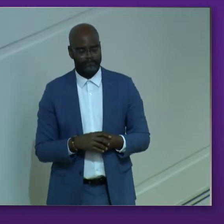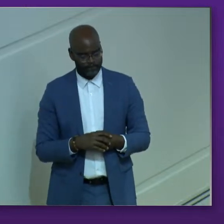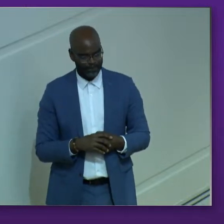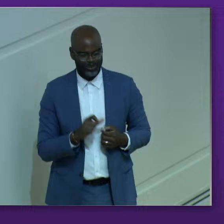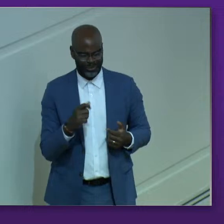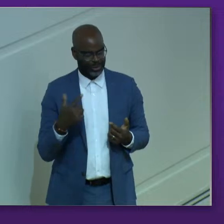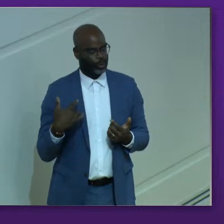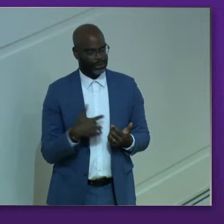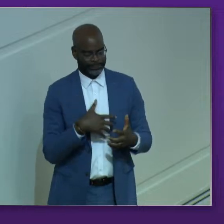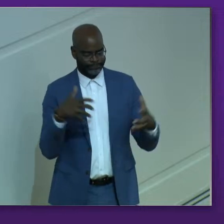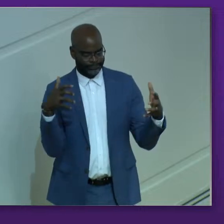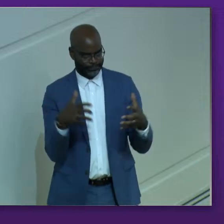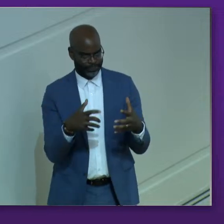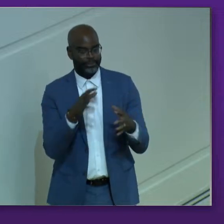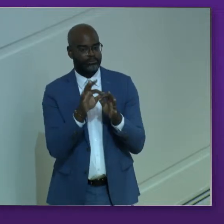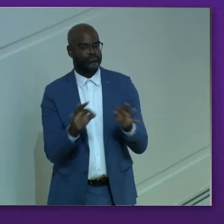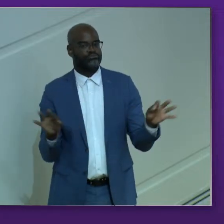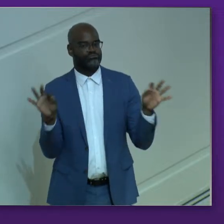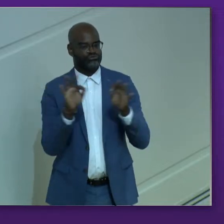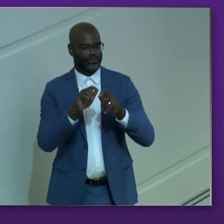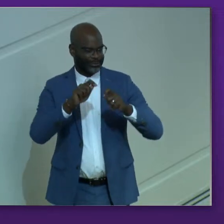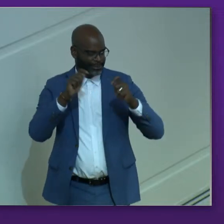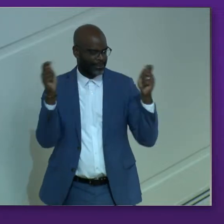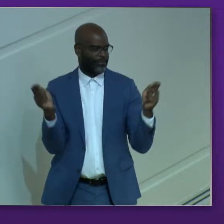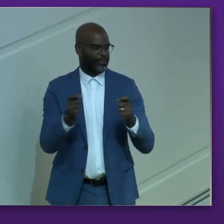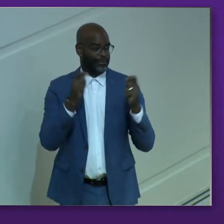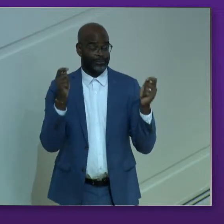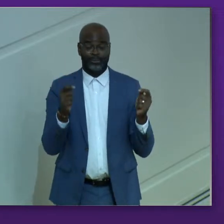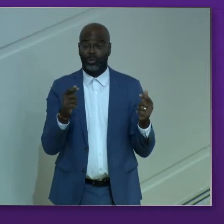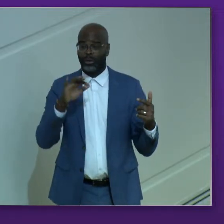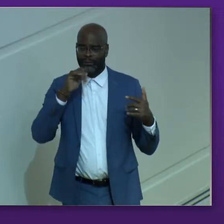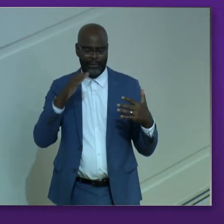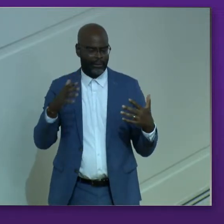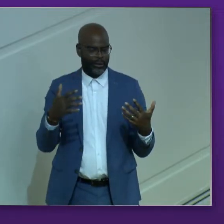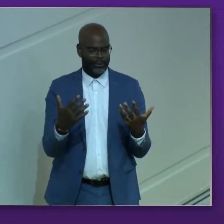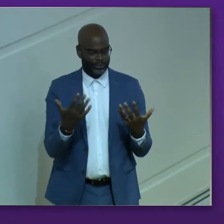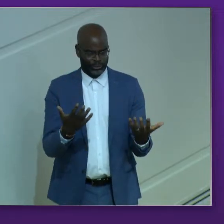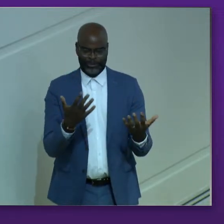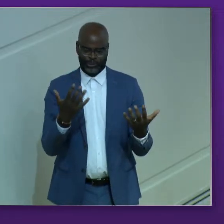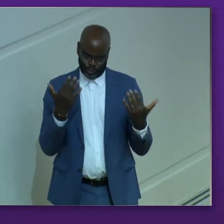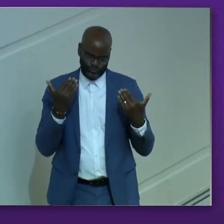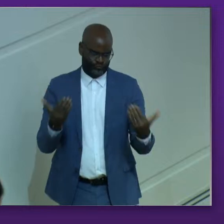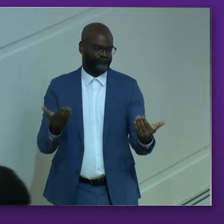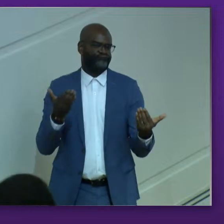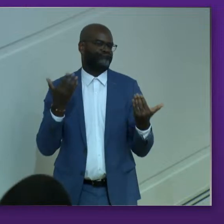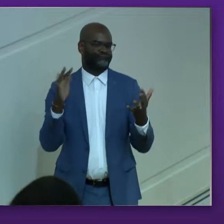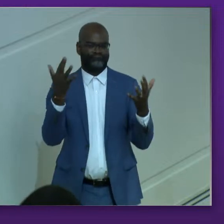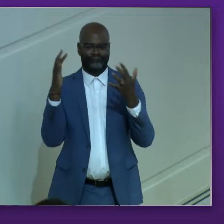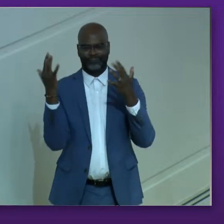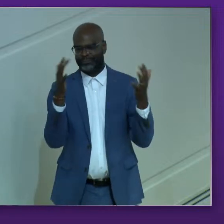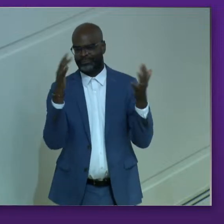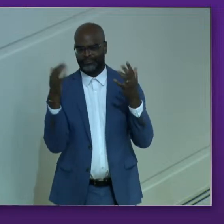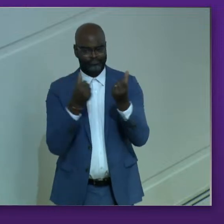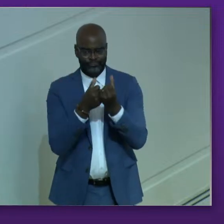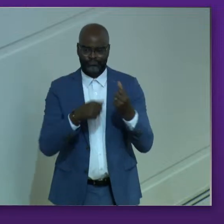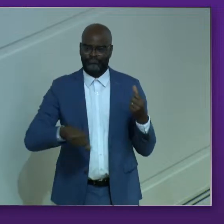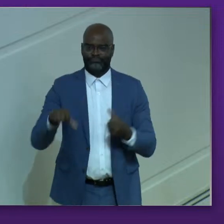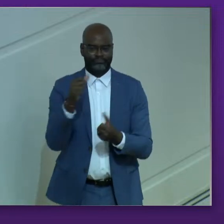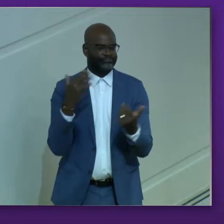LIVES OF OUR STUDENTS.